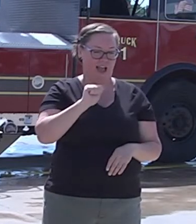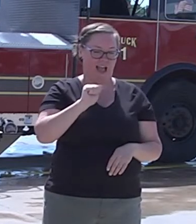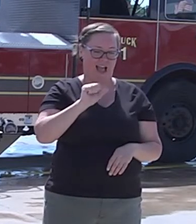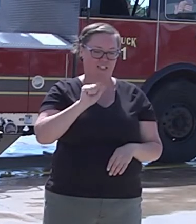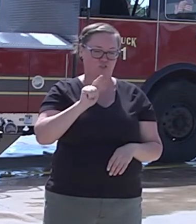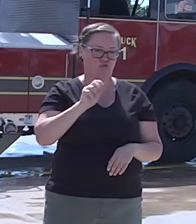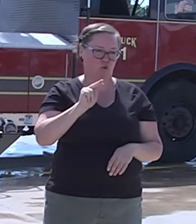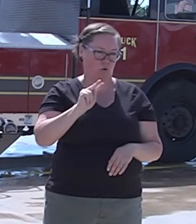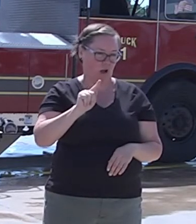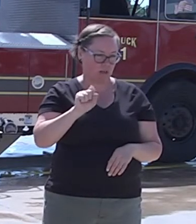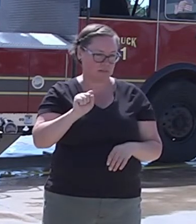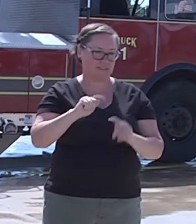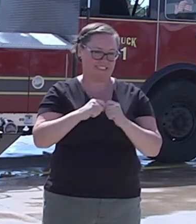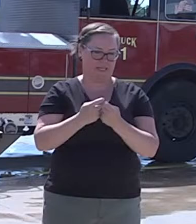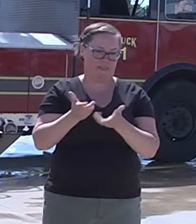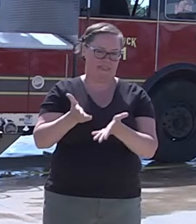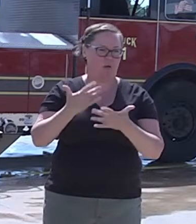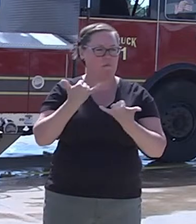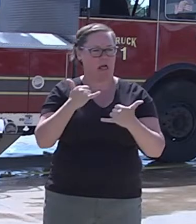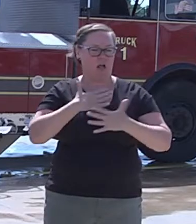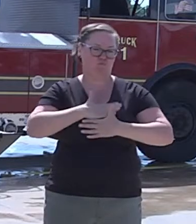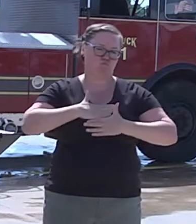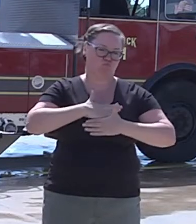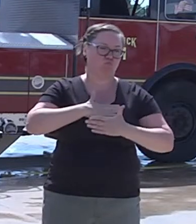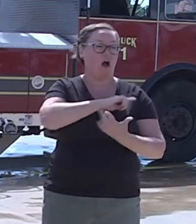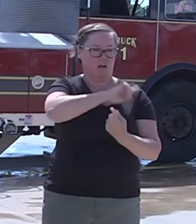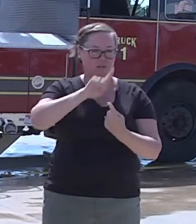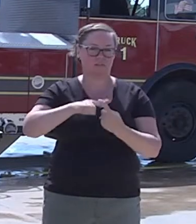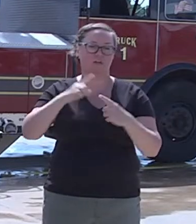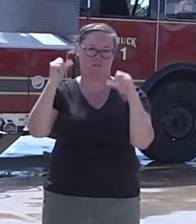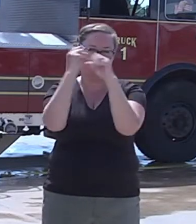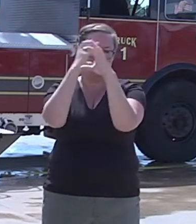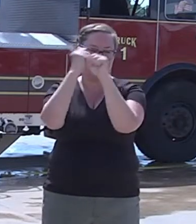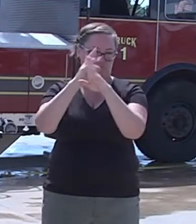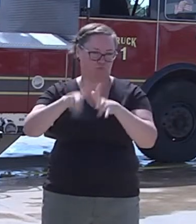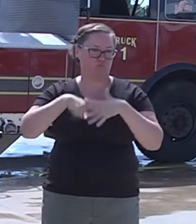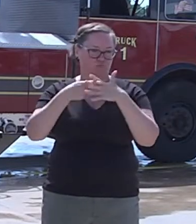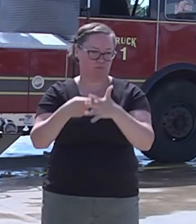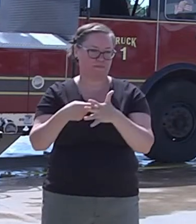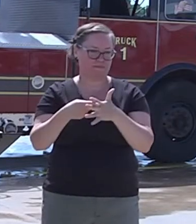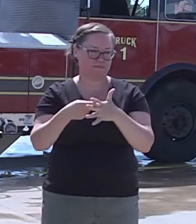the baseball stadium For Your Entertainment until the fireworks go off on the other side